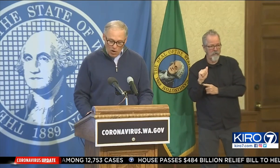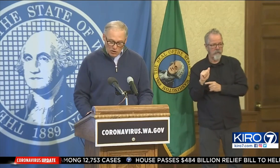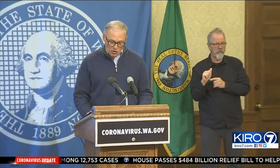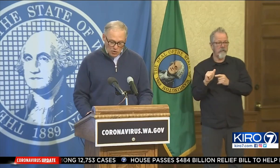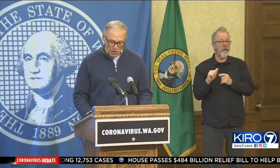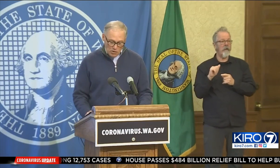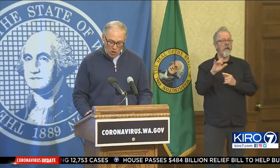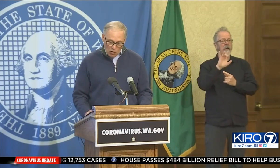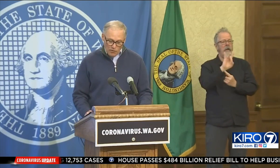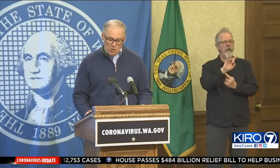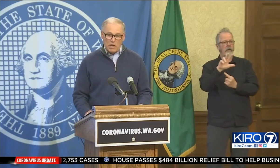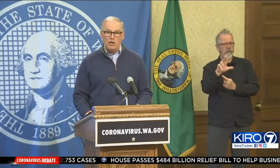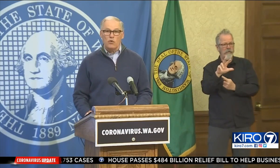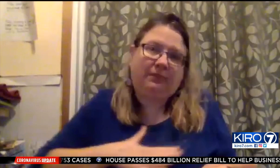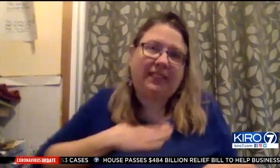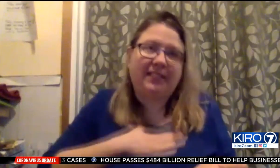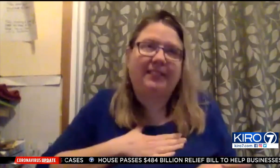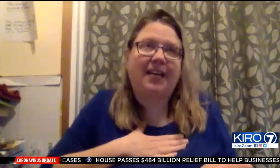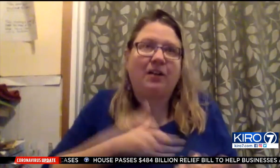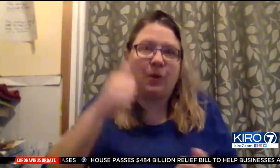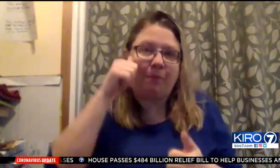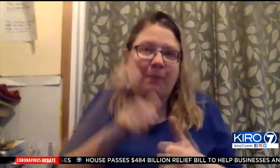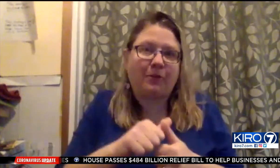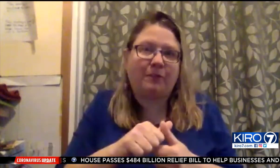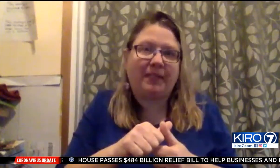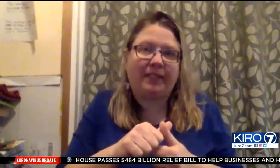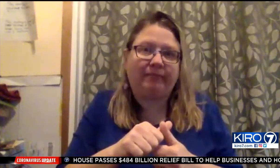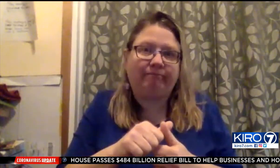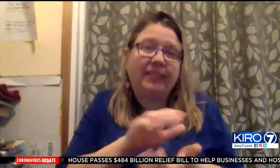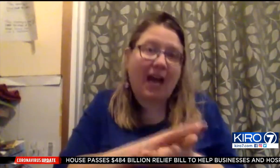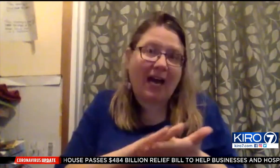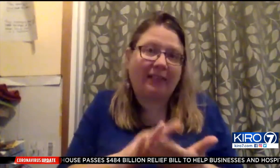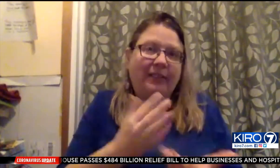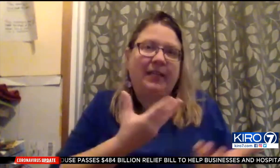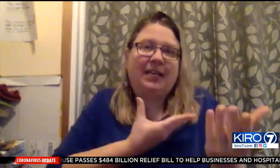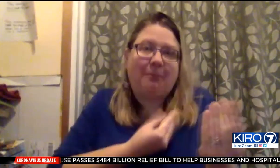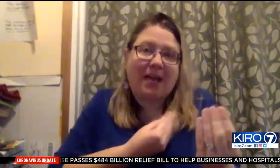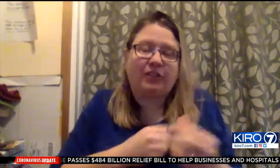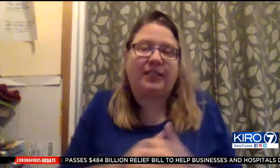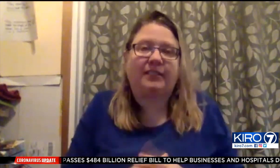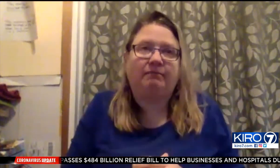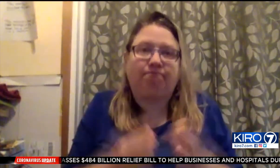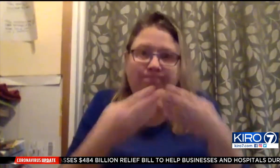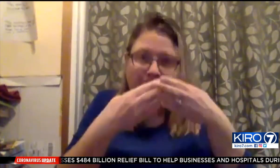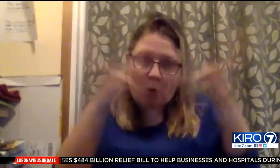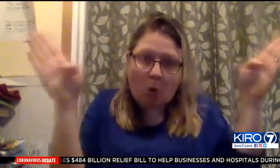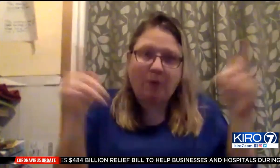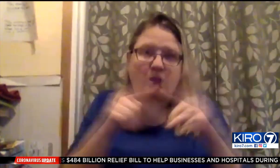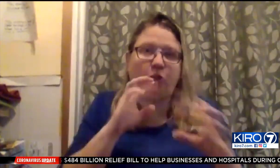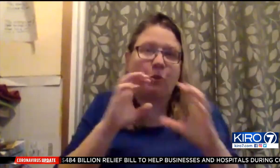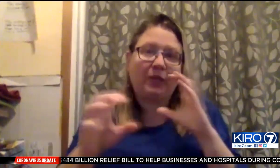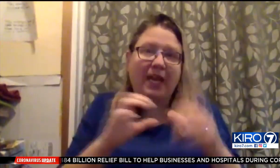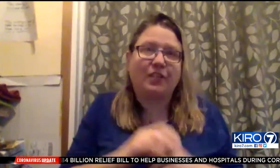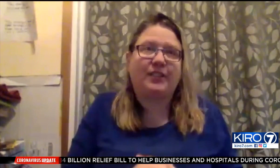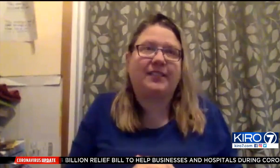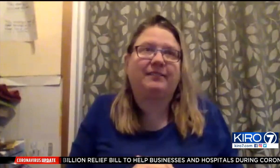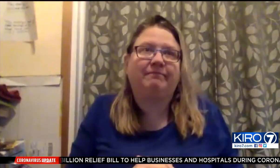AND GOVERNOR INSLEE FOR PRIORITIZING ACCESS TO COMMUNICATION BY HAVING AN INTERPRETER AT PRESS BRIEFINGS, A REMINDER THAT INCLUSION IS